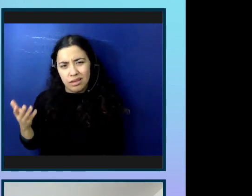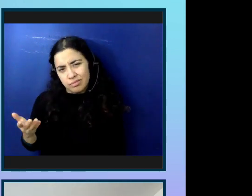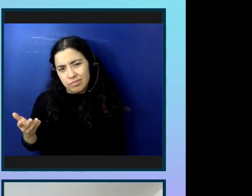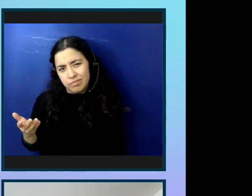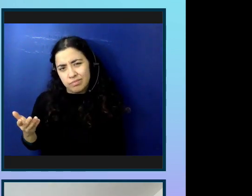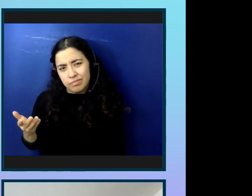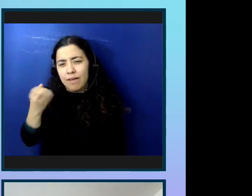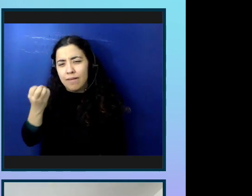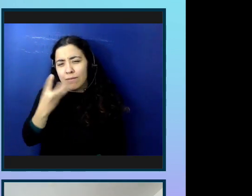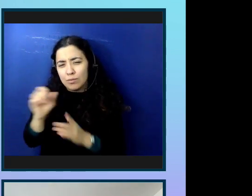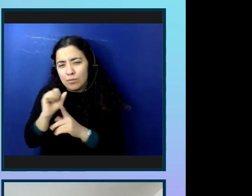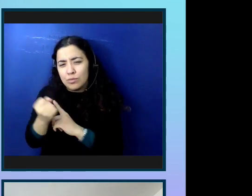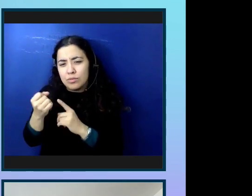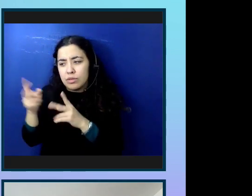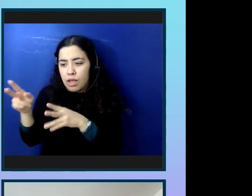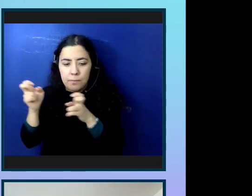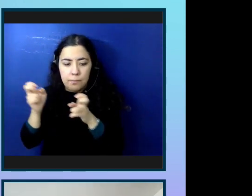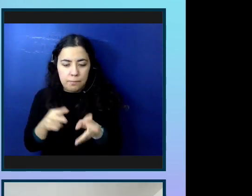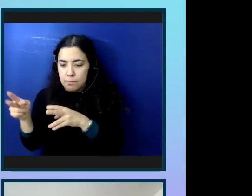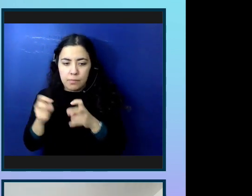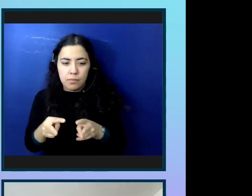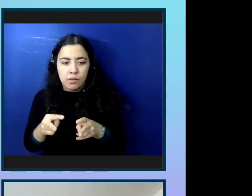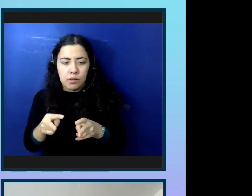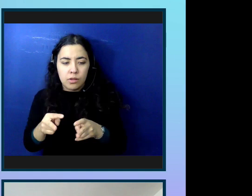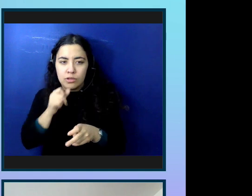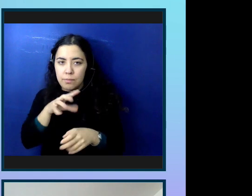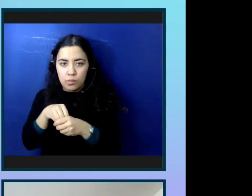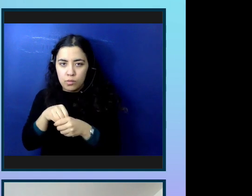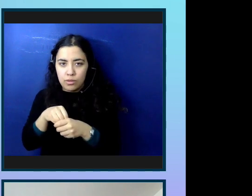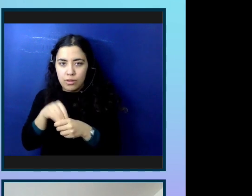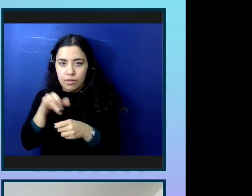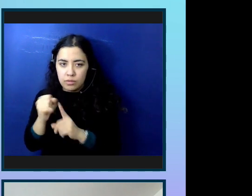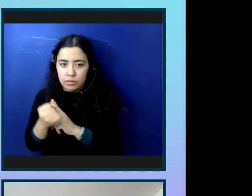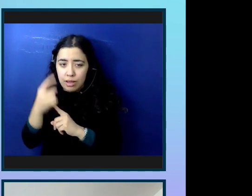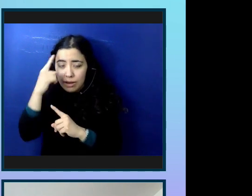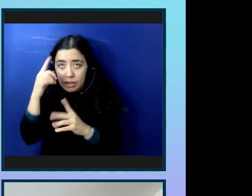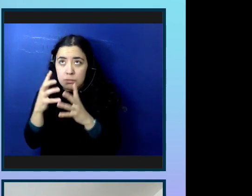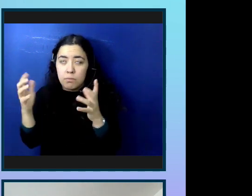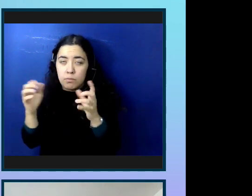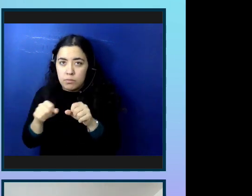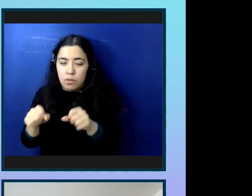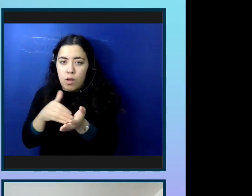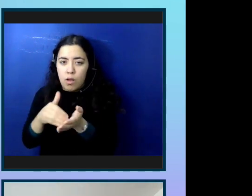in which cut copy and paste should not be included, and I think as much as possible, like you should make sure that you have this,